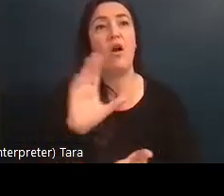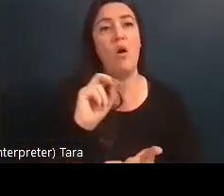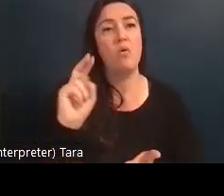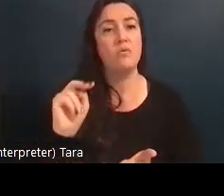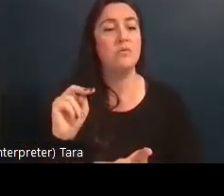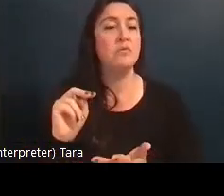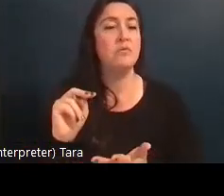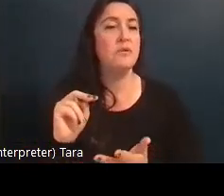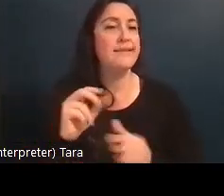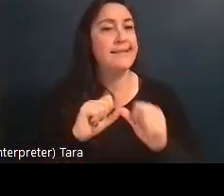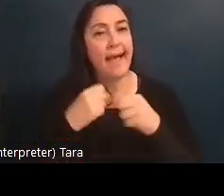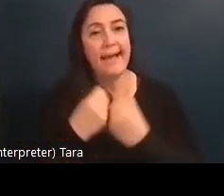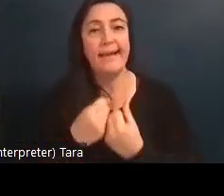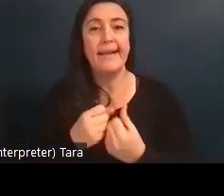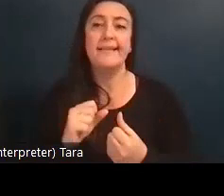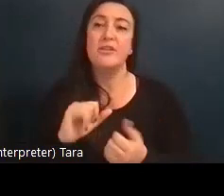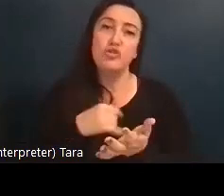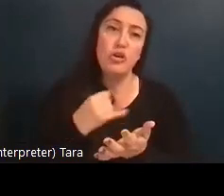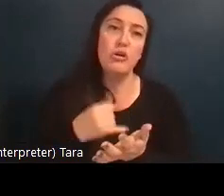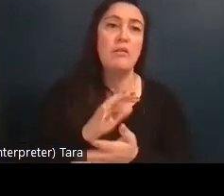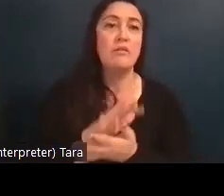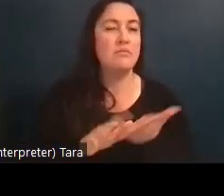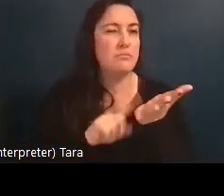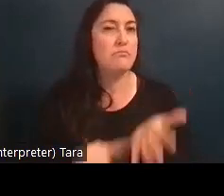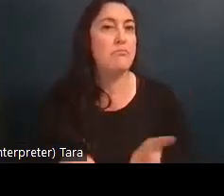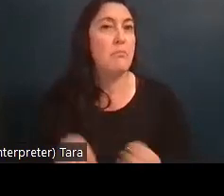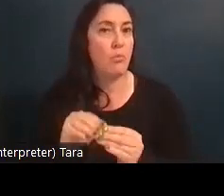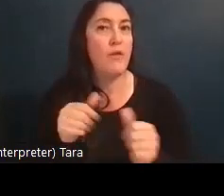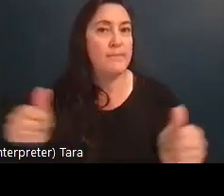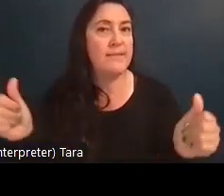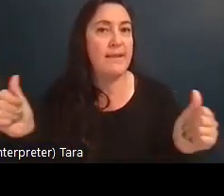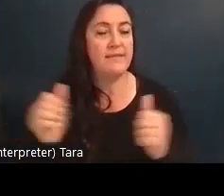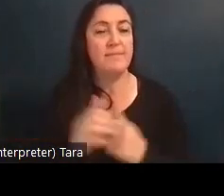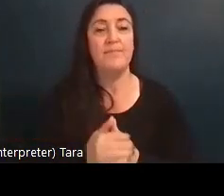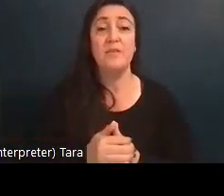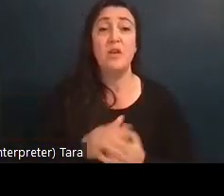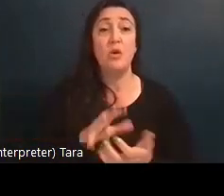the landscape. So some key lessons, some positive lessons or achievements